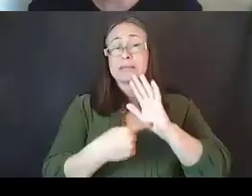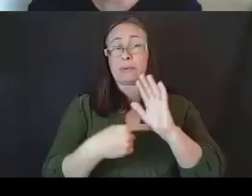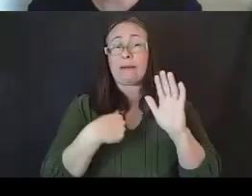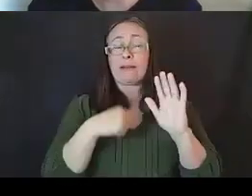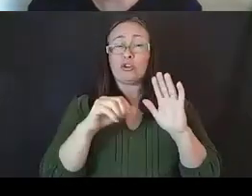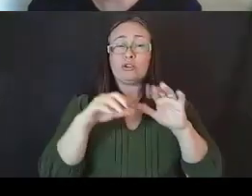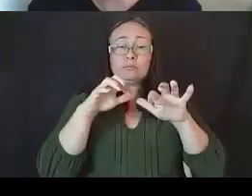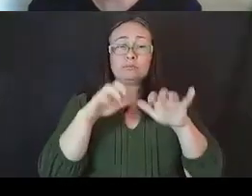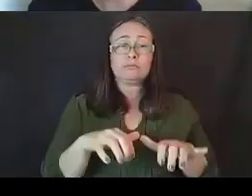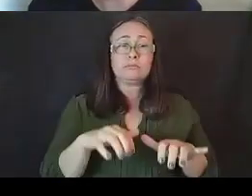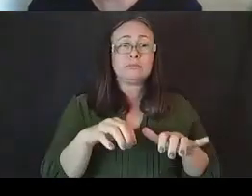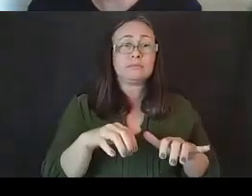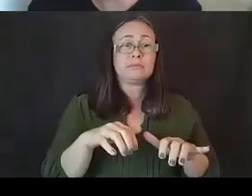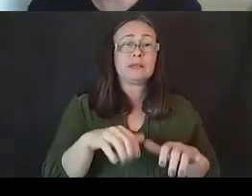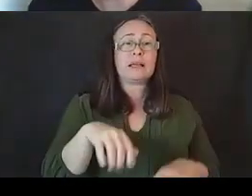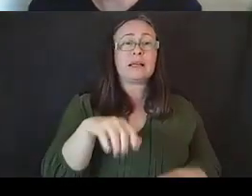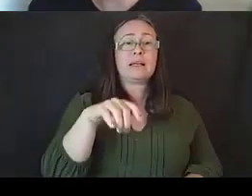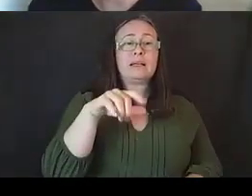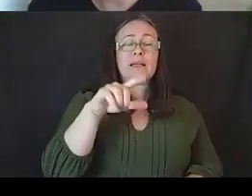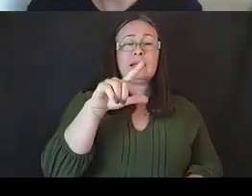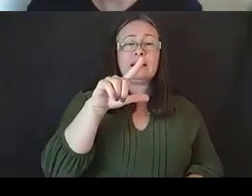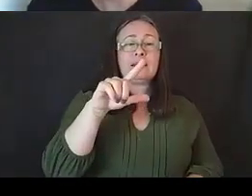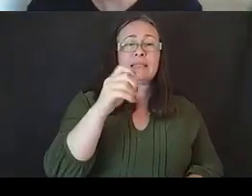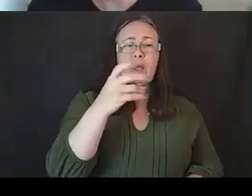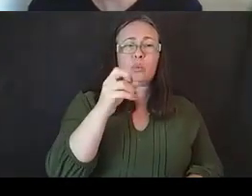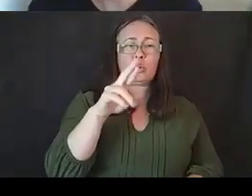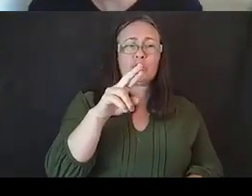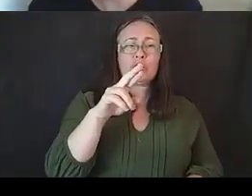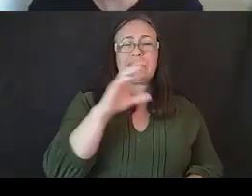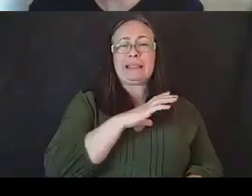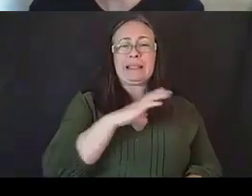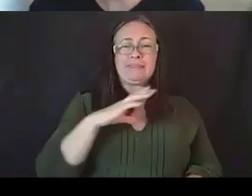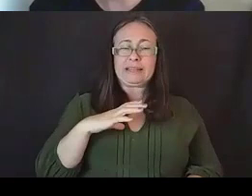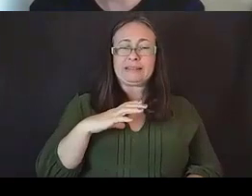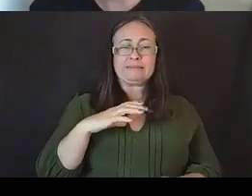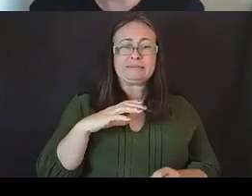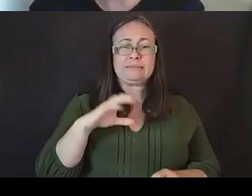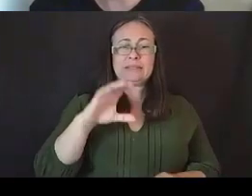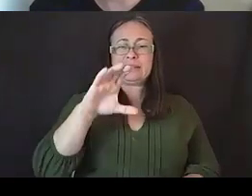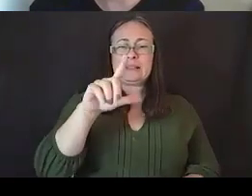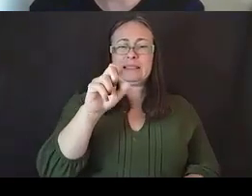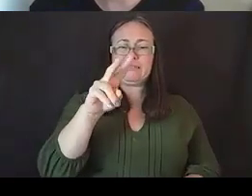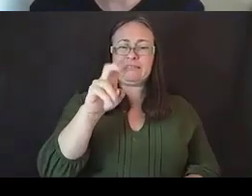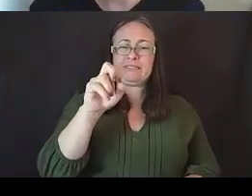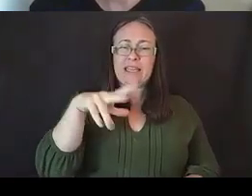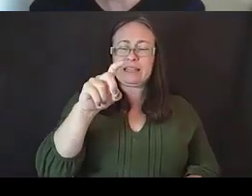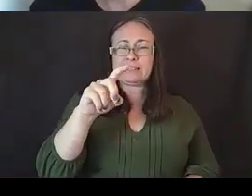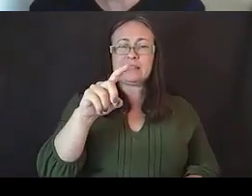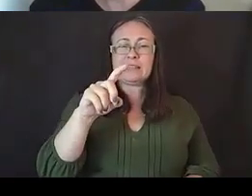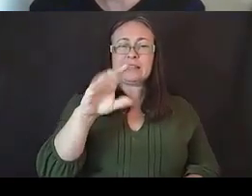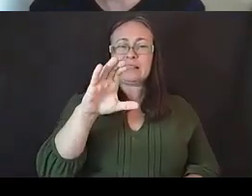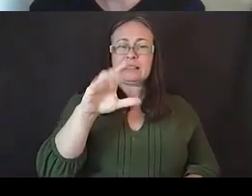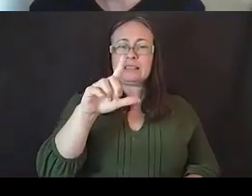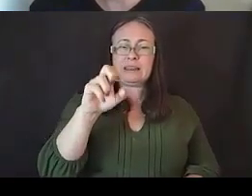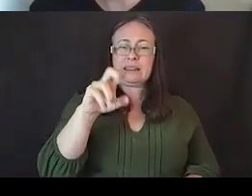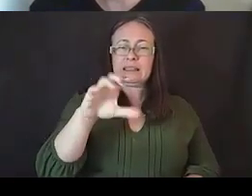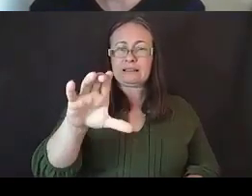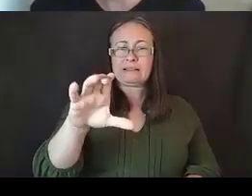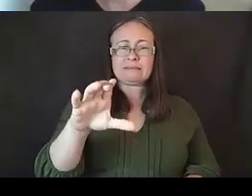Lauer Cleveland Clinic 2005, and RePORTER will know I'm looking for an investigator name, an organization, and a fiscal year.